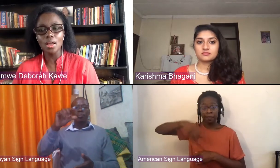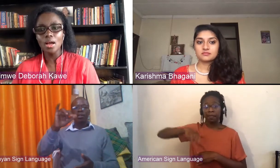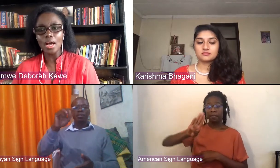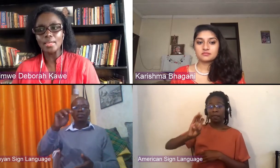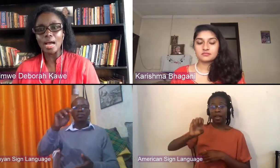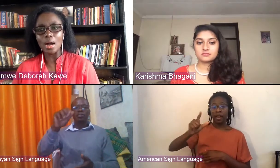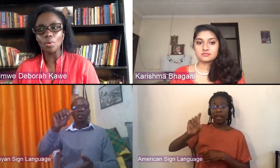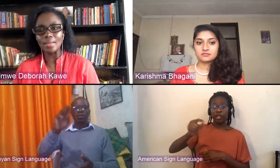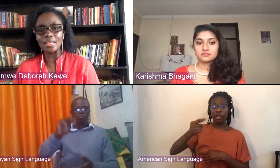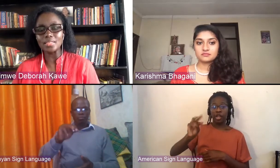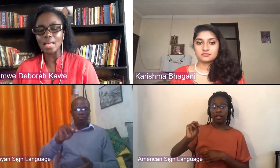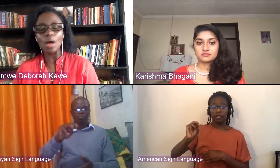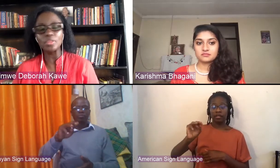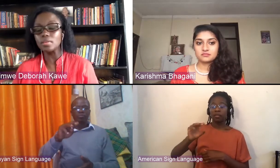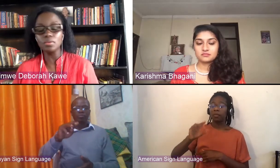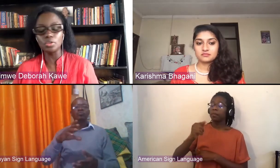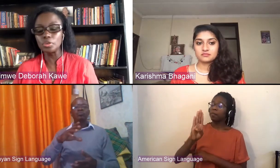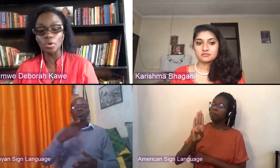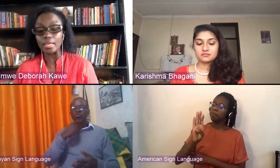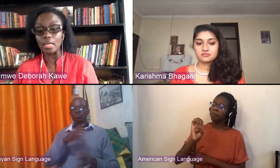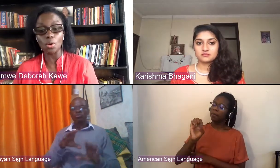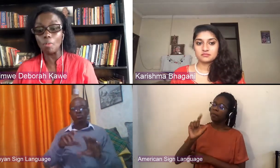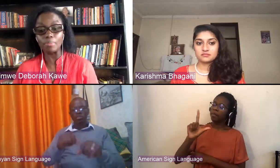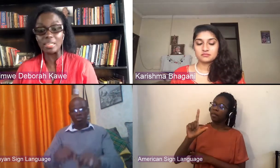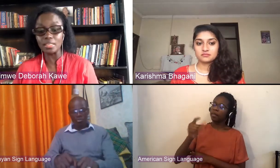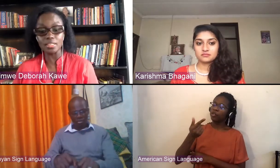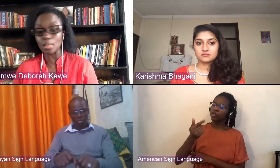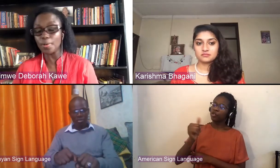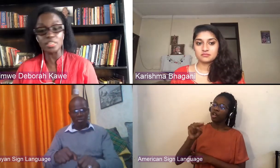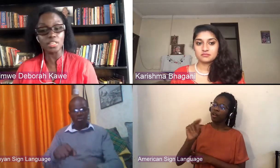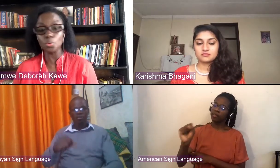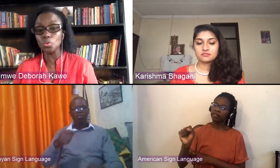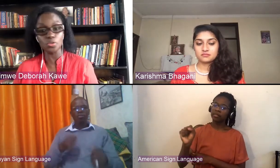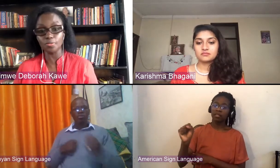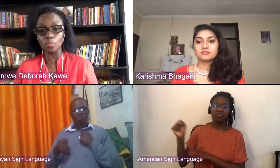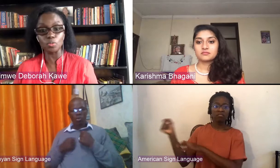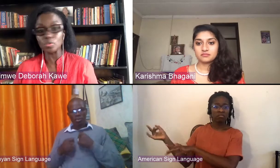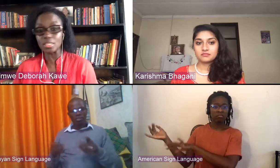and how they you know, like completely separated Hutus from Tutsis